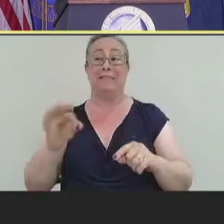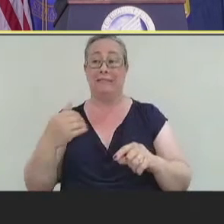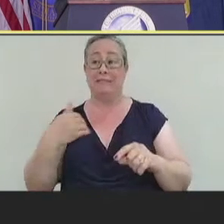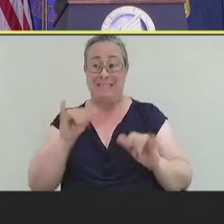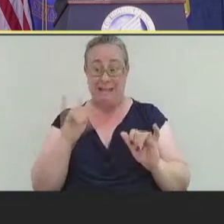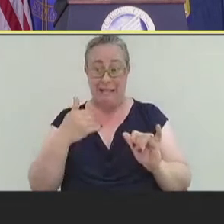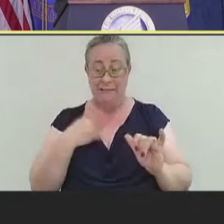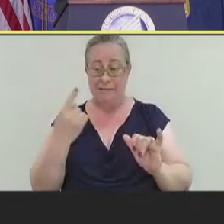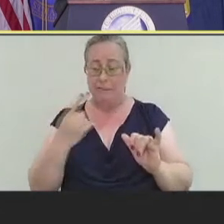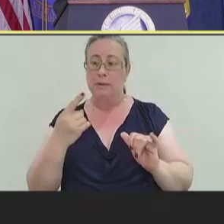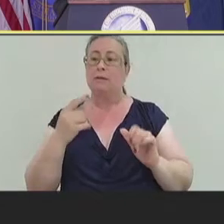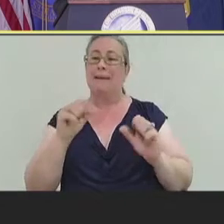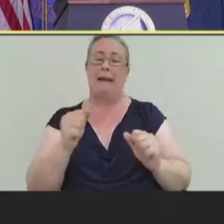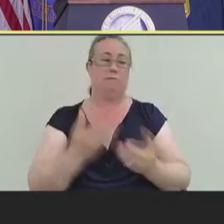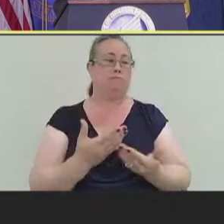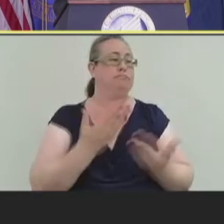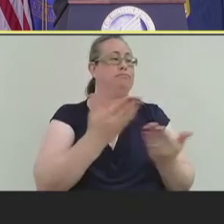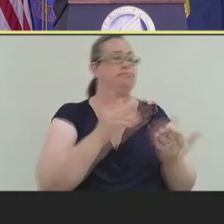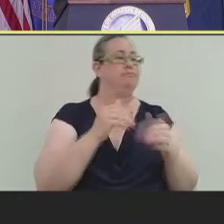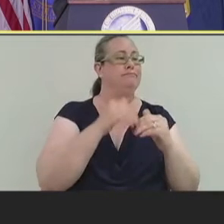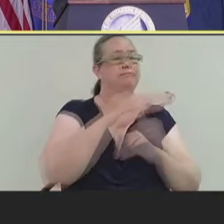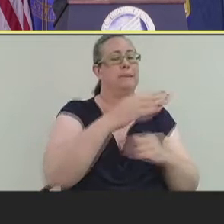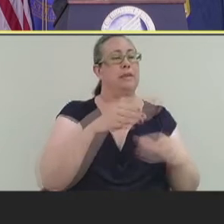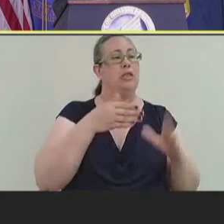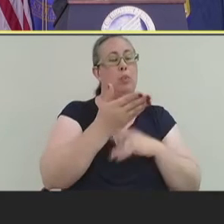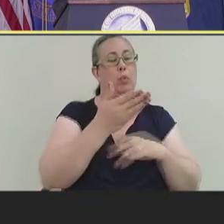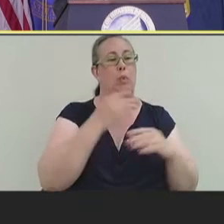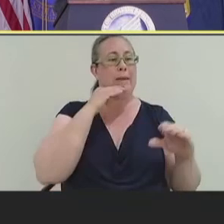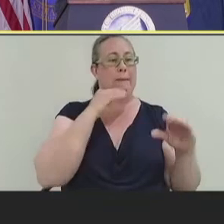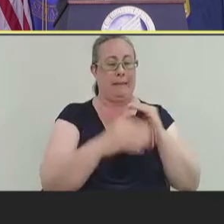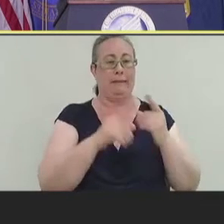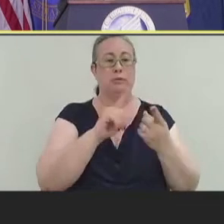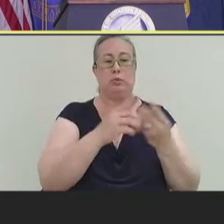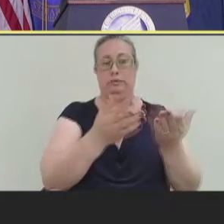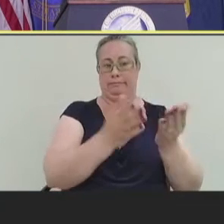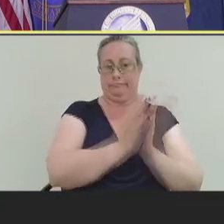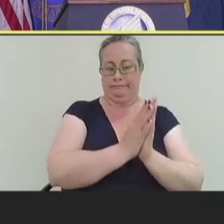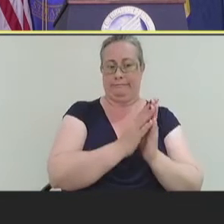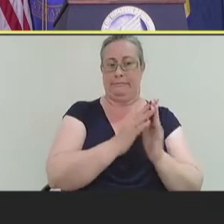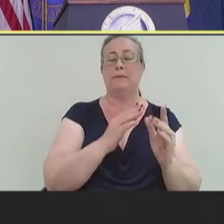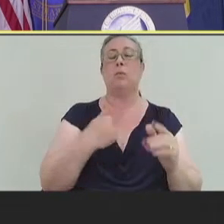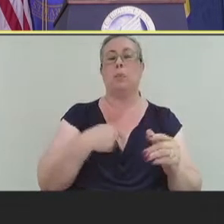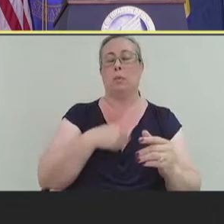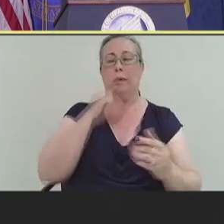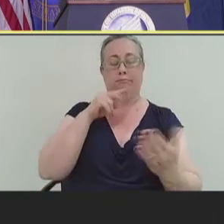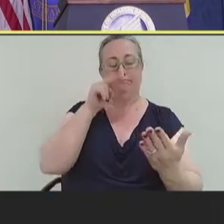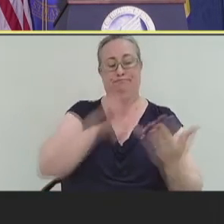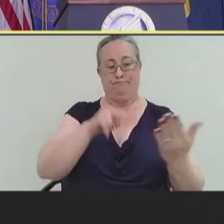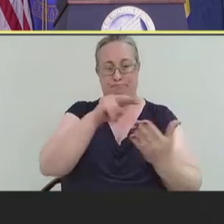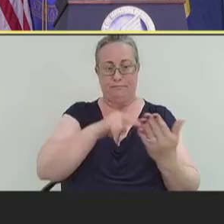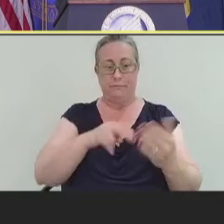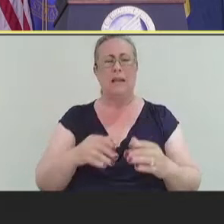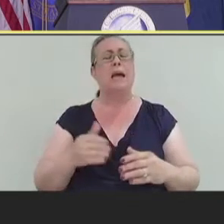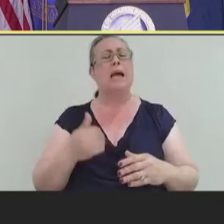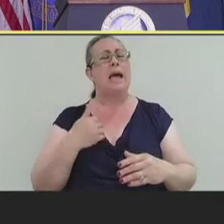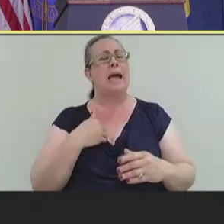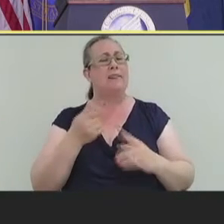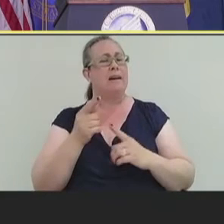I'll spend a couple of moments talking about the highlights of our meeting that we have planned.